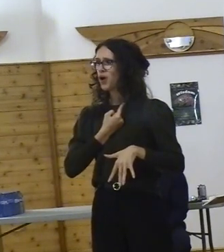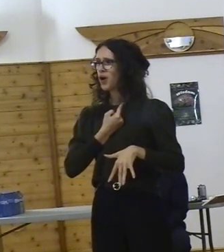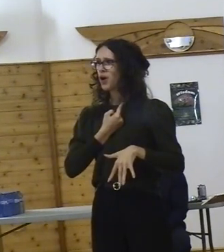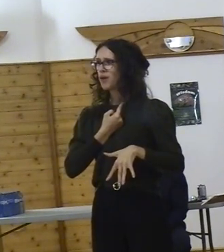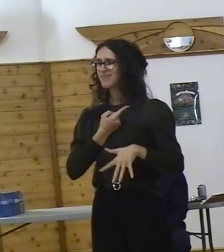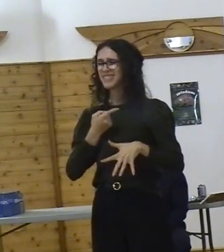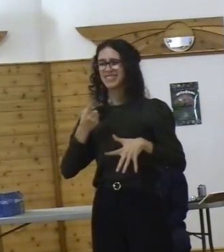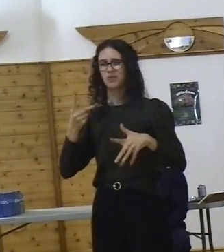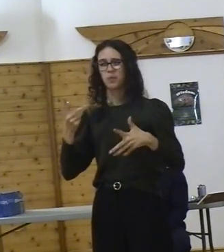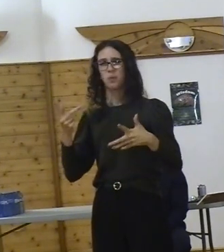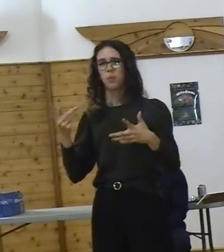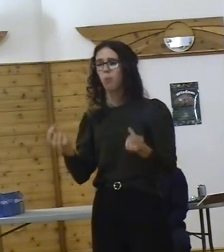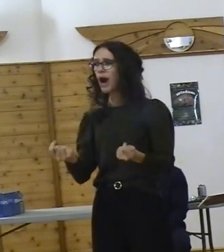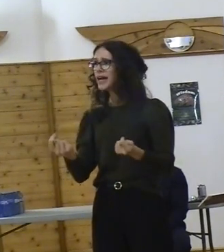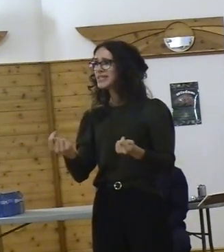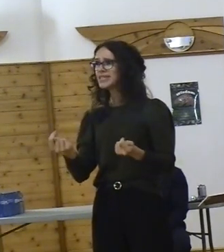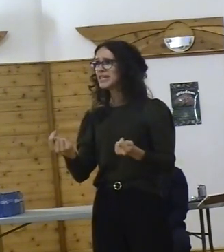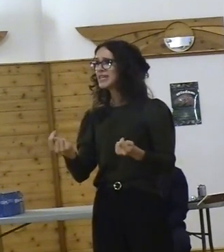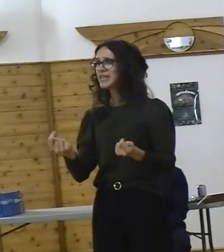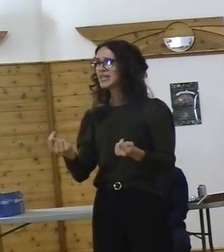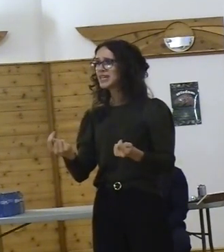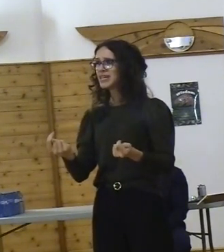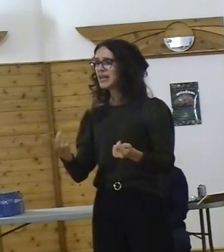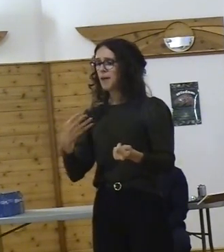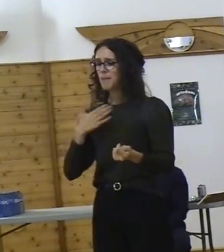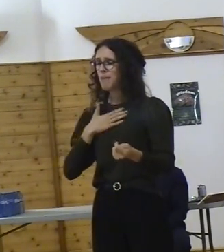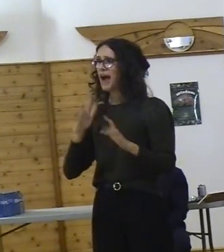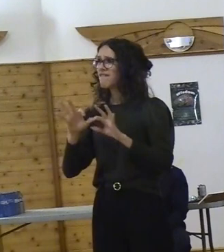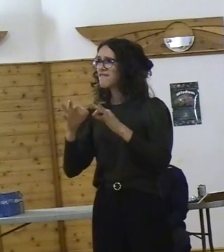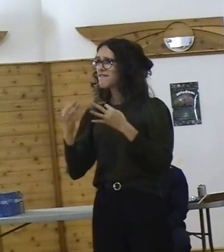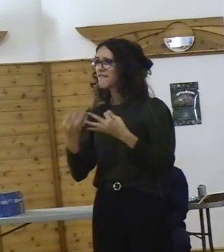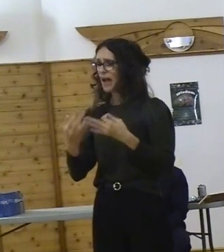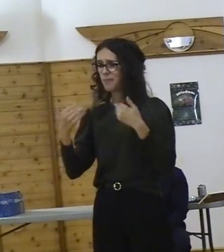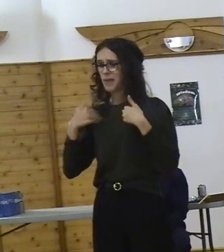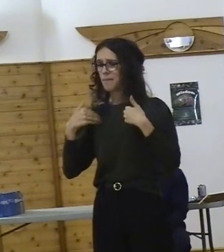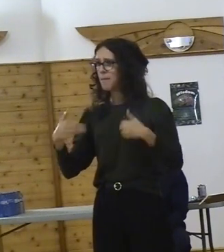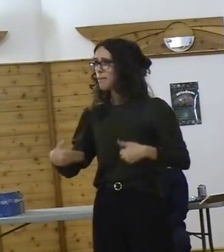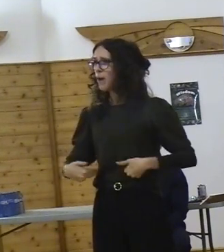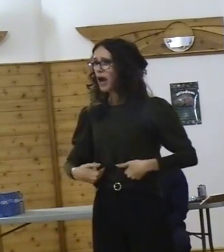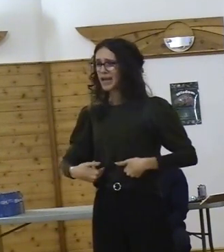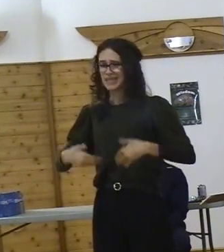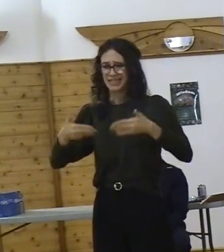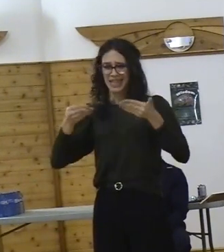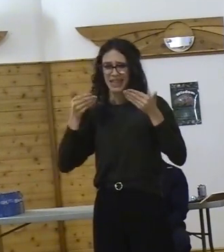None of the inquiry staff had a missing or murdered loved one.